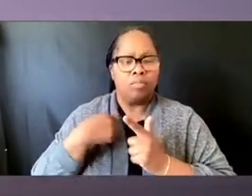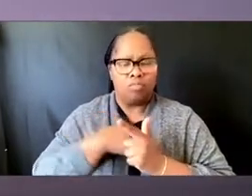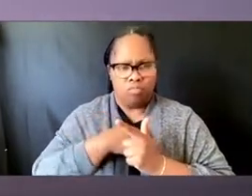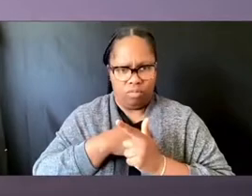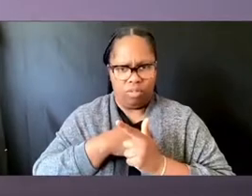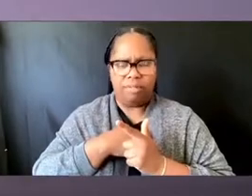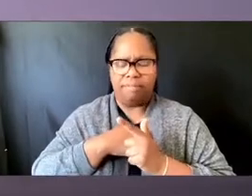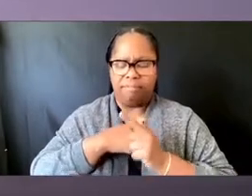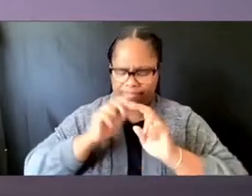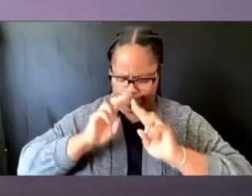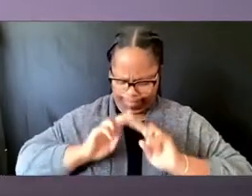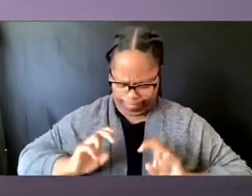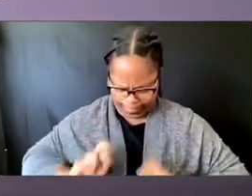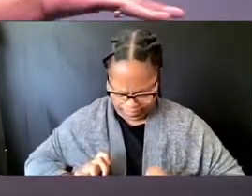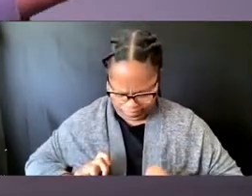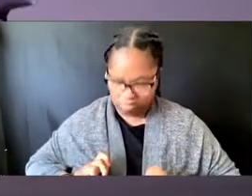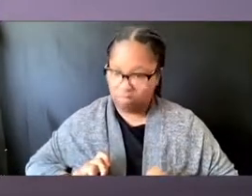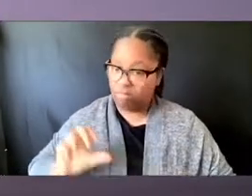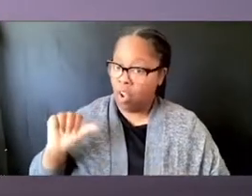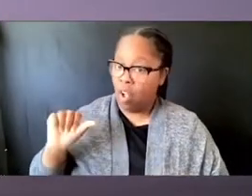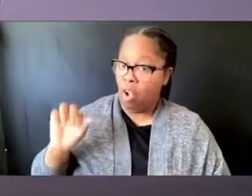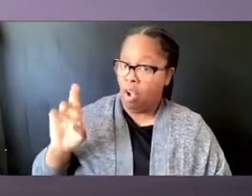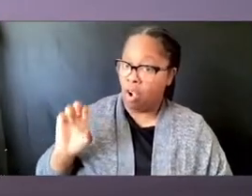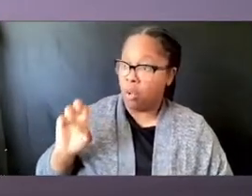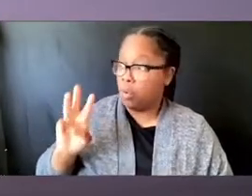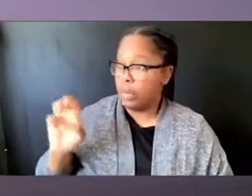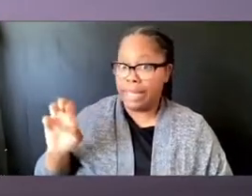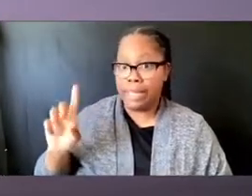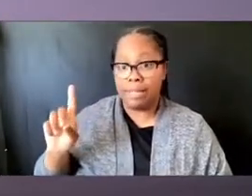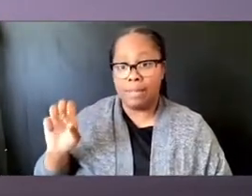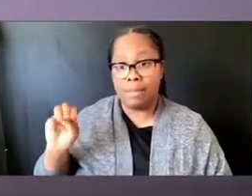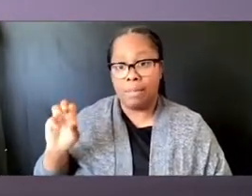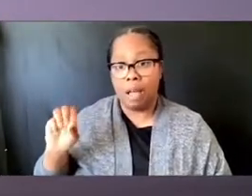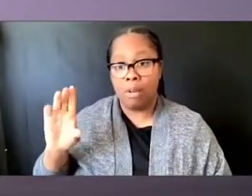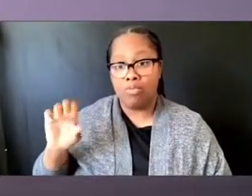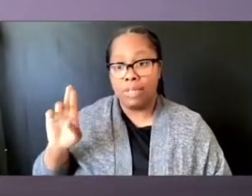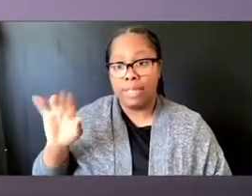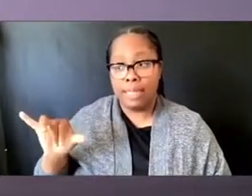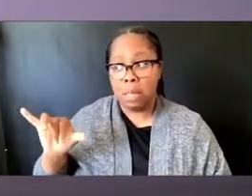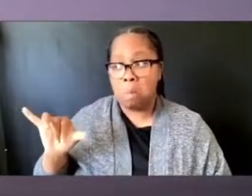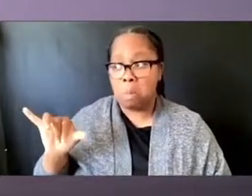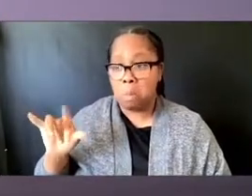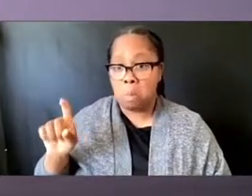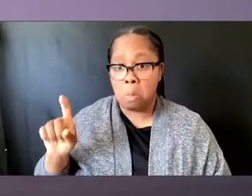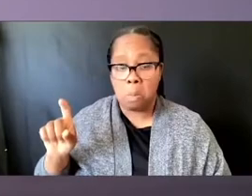how the art gets to the stage, what art gets to the stage and what art doesn't get to the stage.